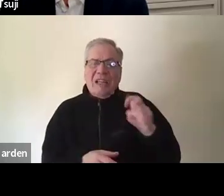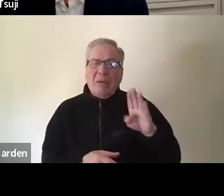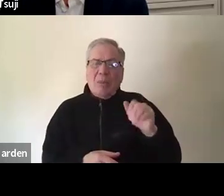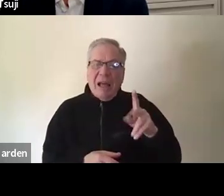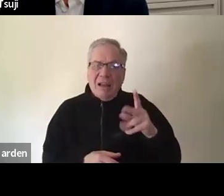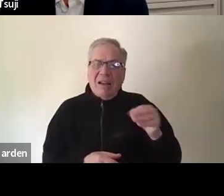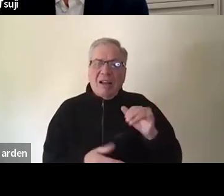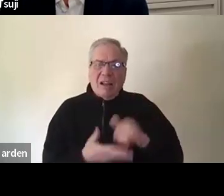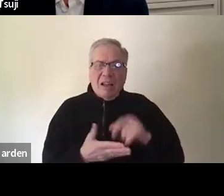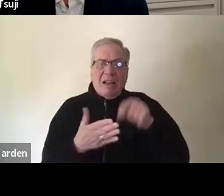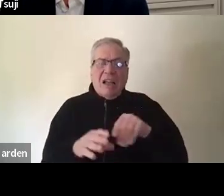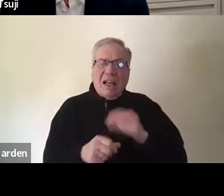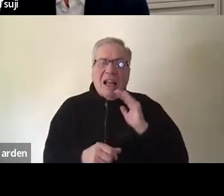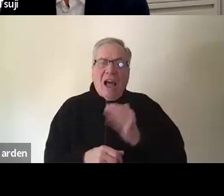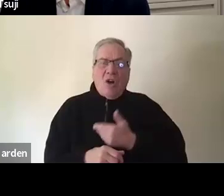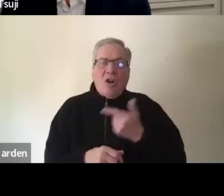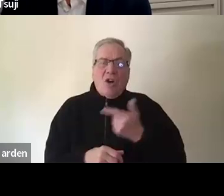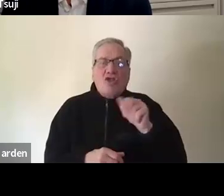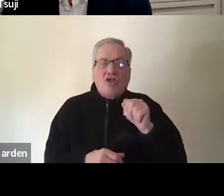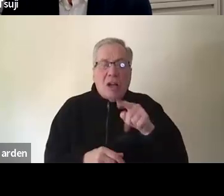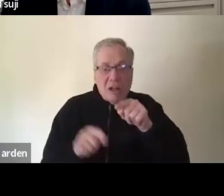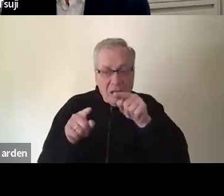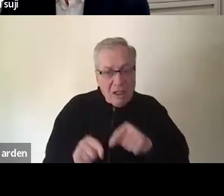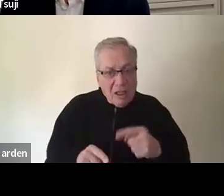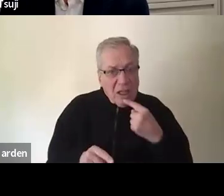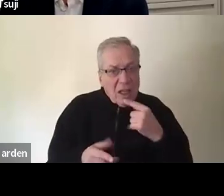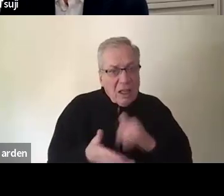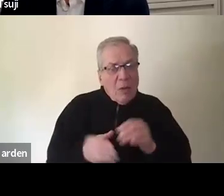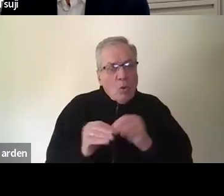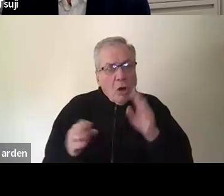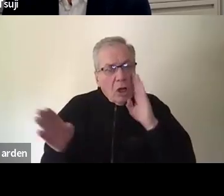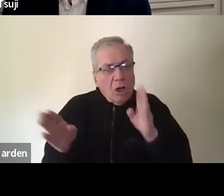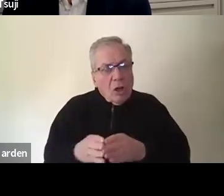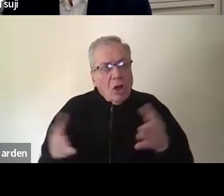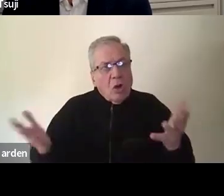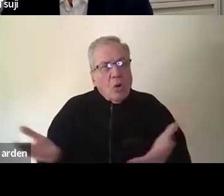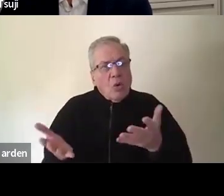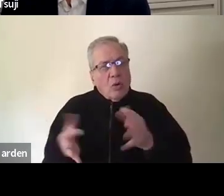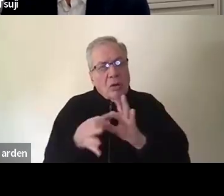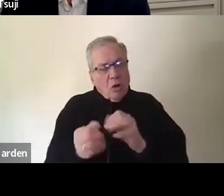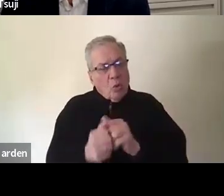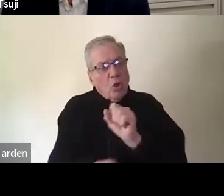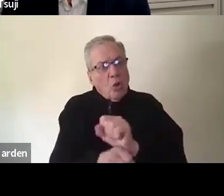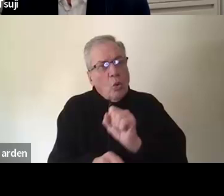grant in our case is a speaker series that focuses on workforce preparation. It could